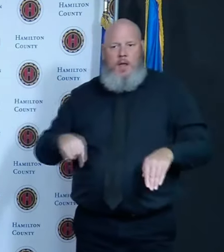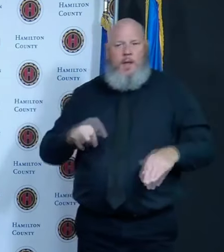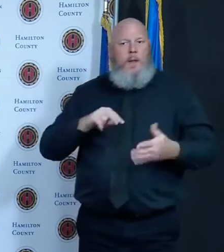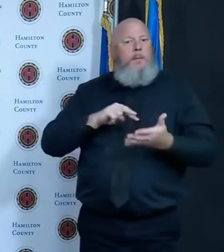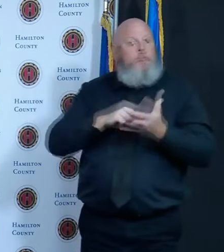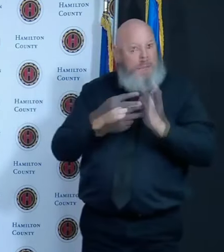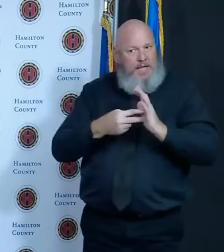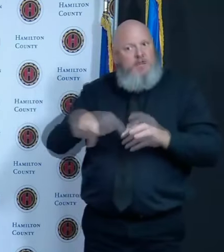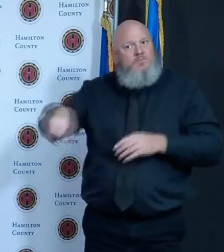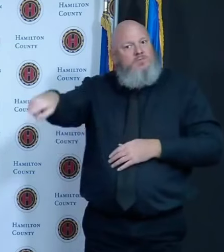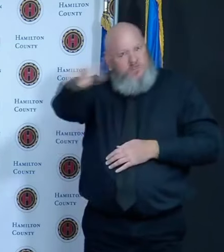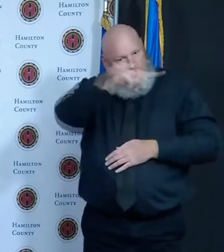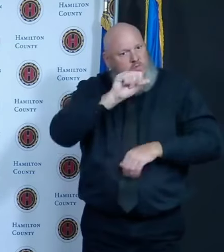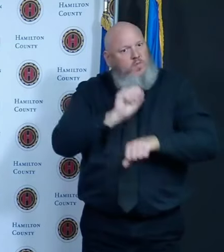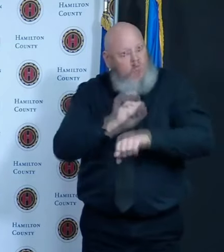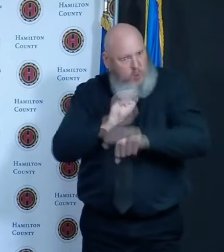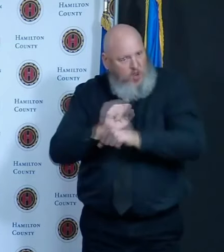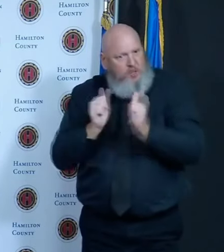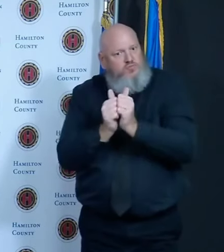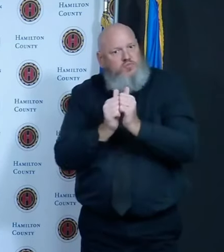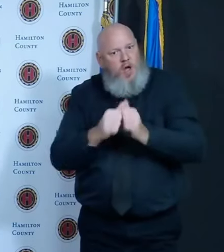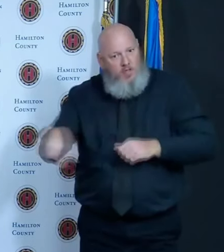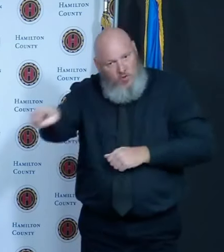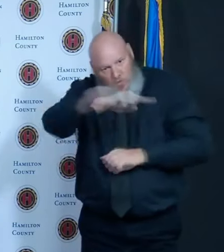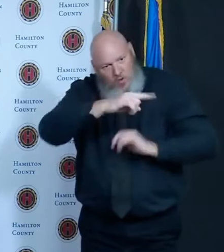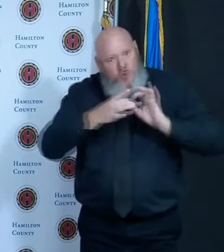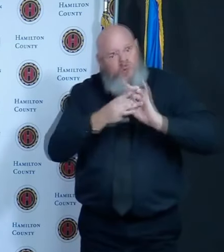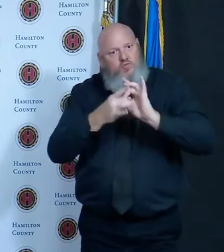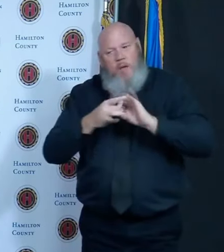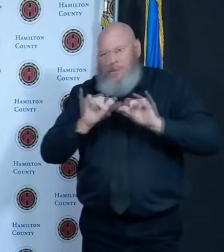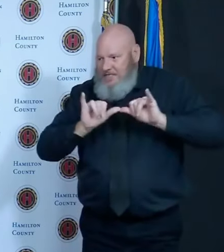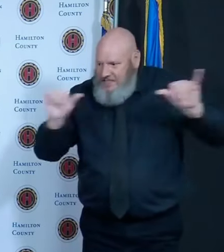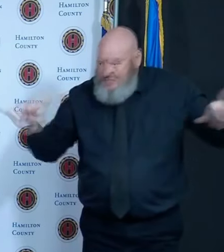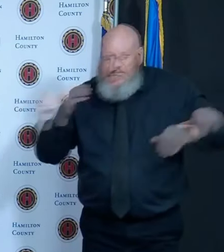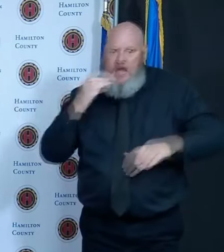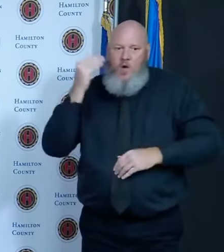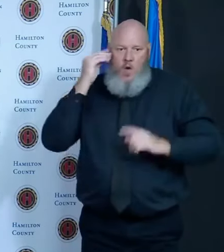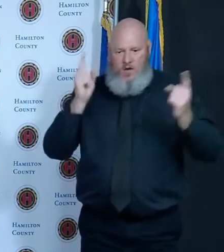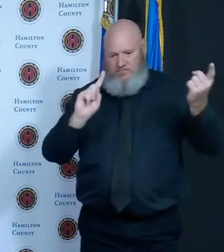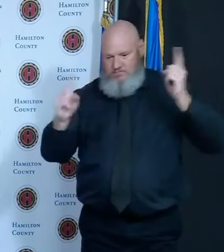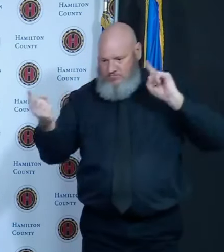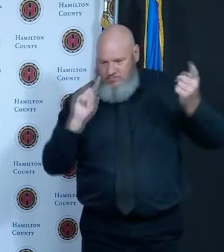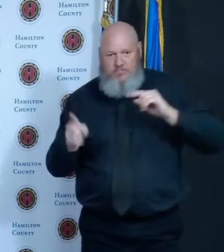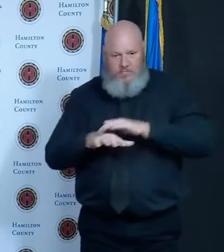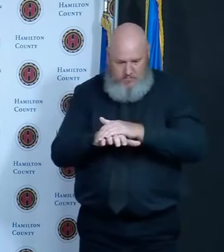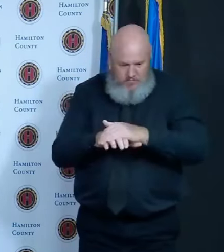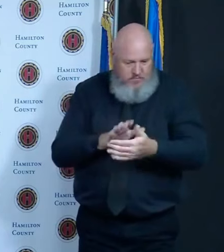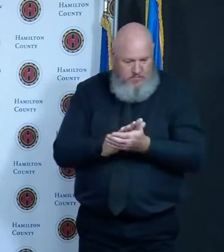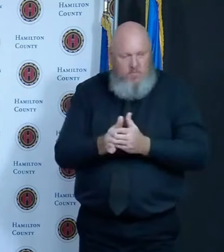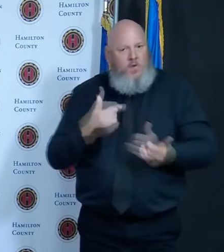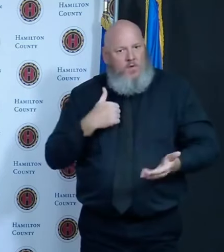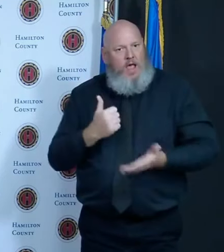staying home or keeping safe when they go out with safe distancing so we are